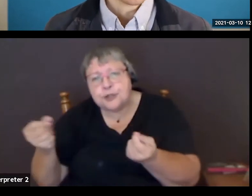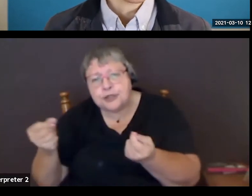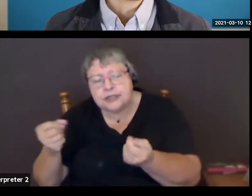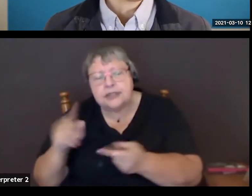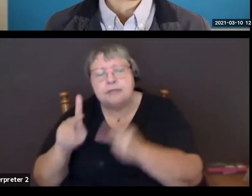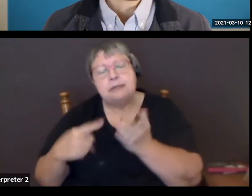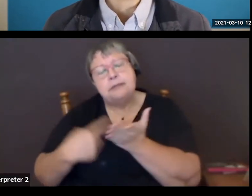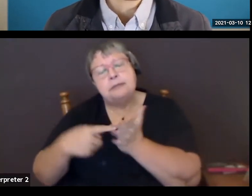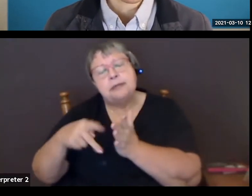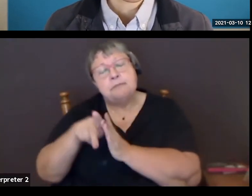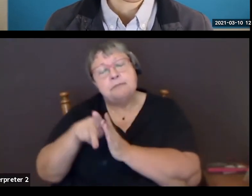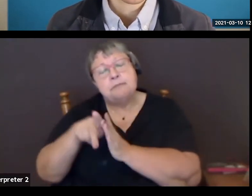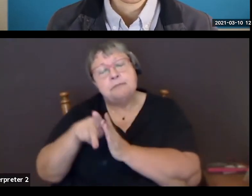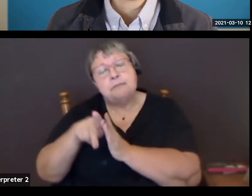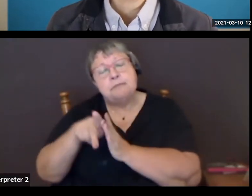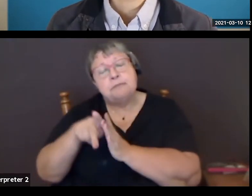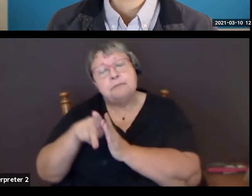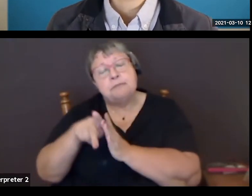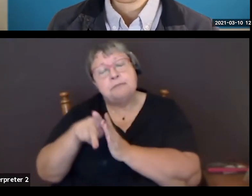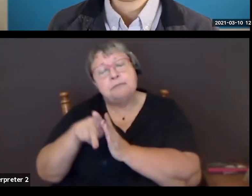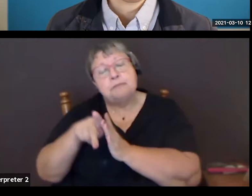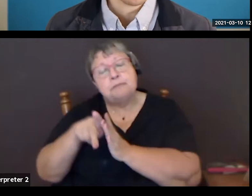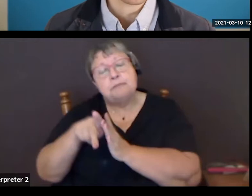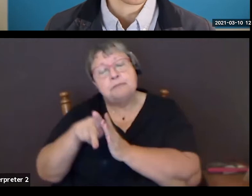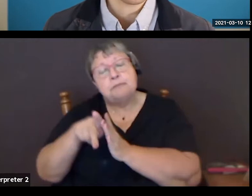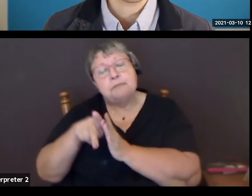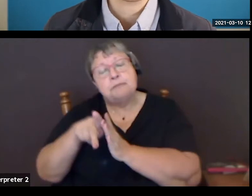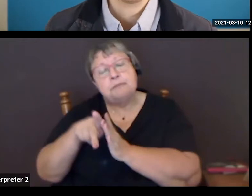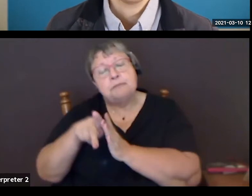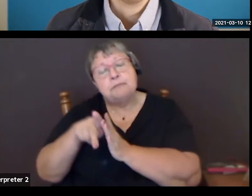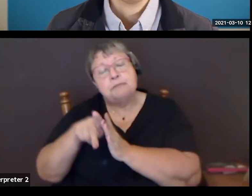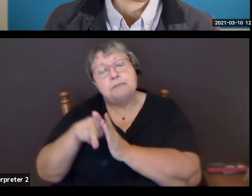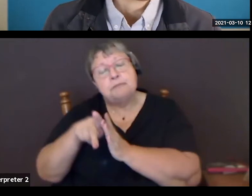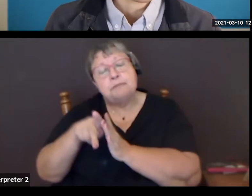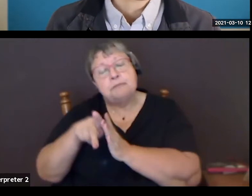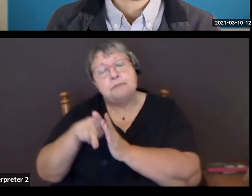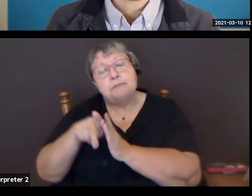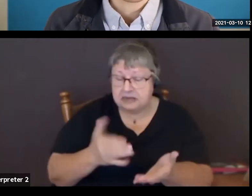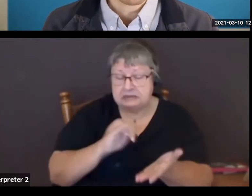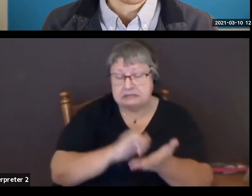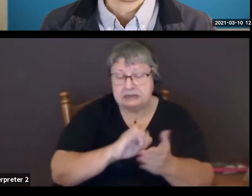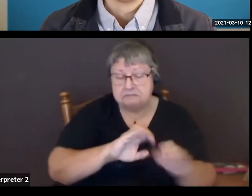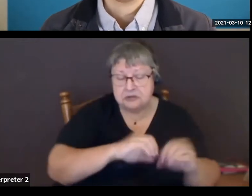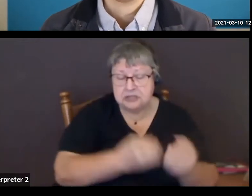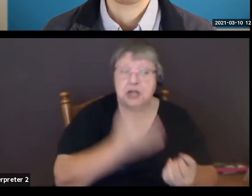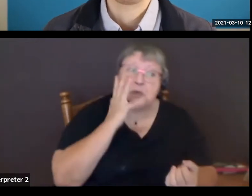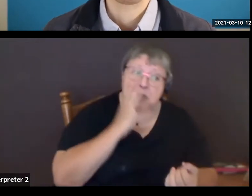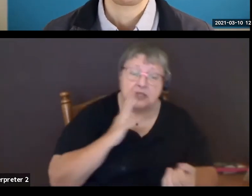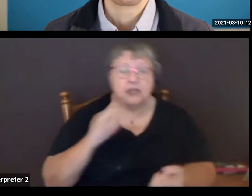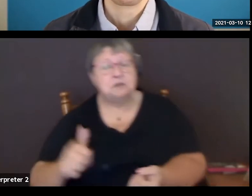At the end of that exhausting process institutions may or may not do anything. But hey, that's the world of policy.